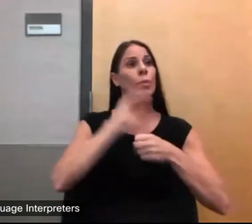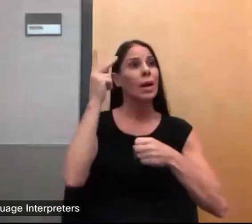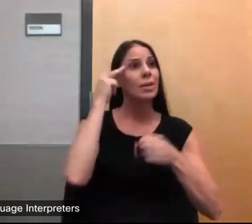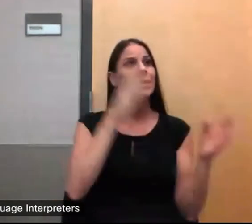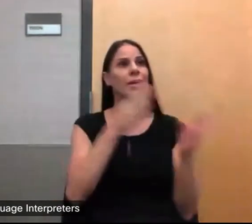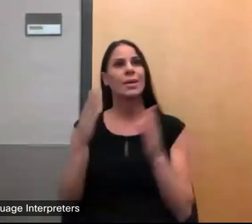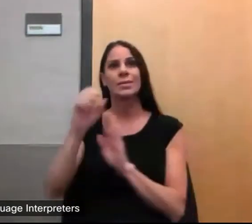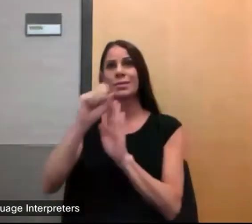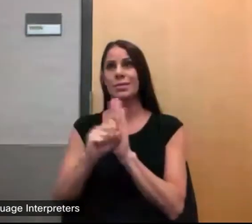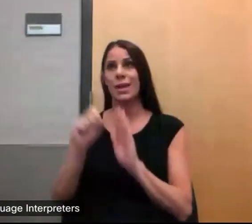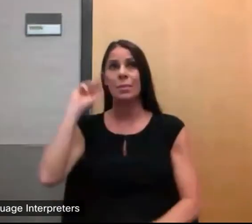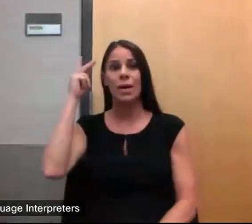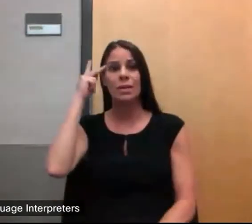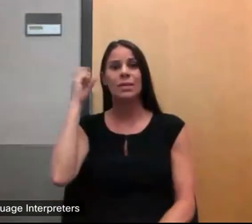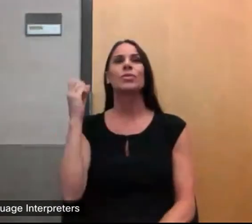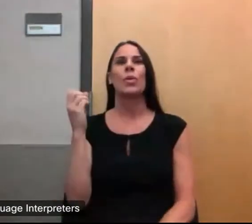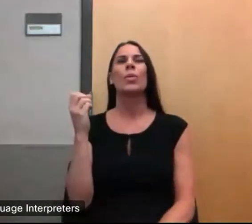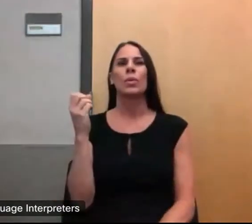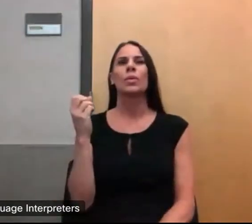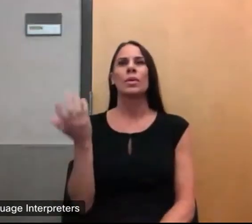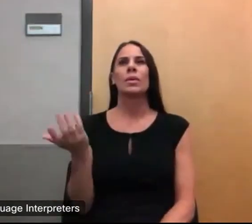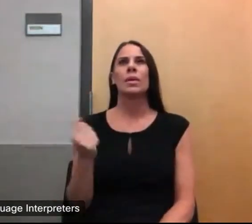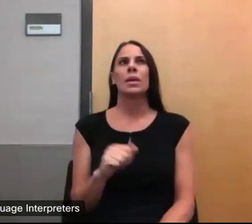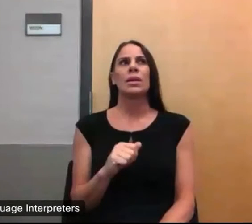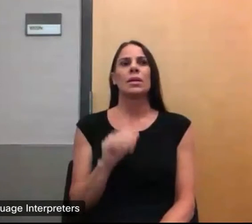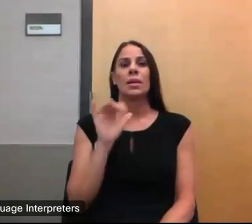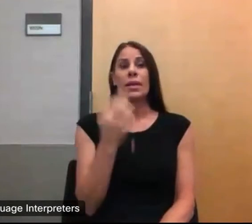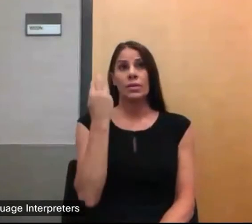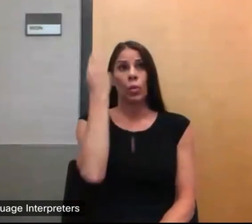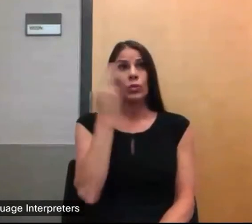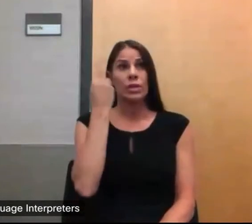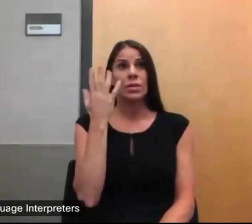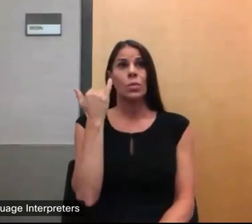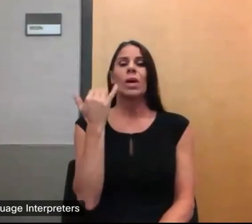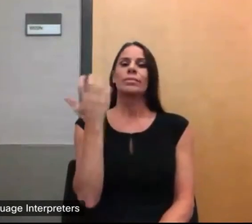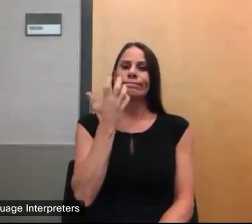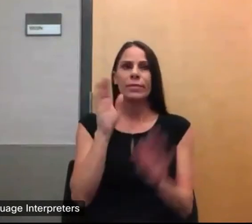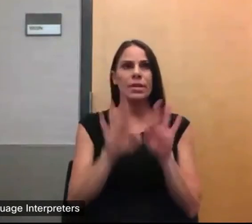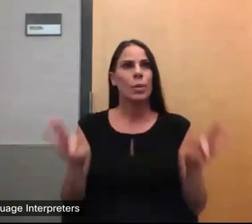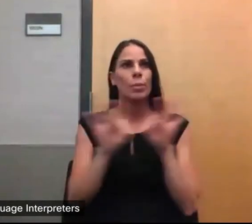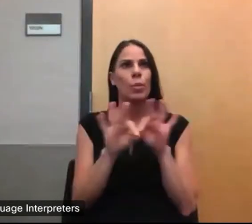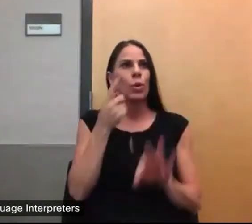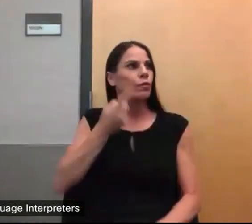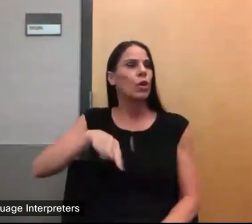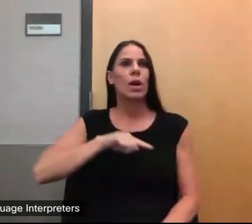politics. And so this is.